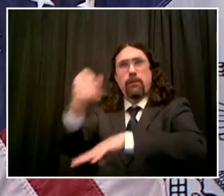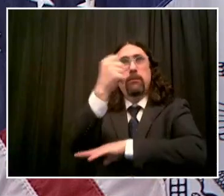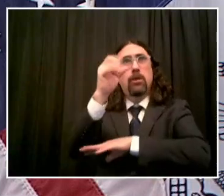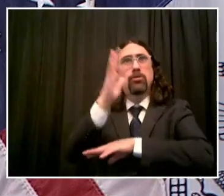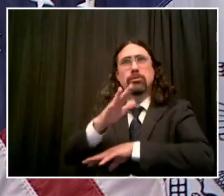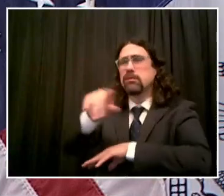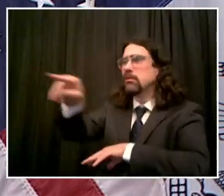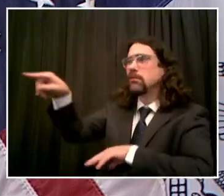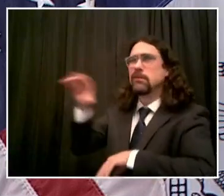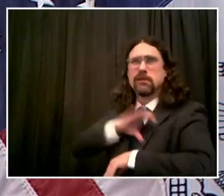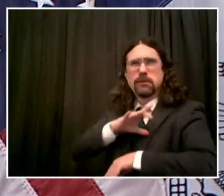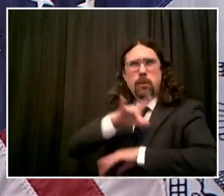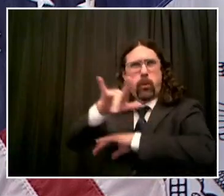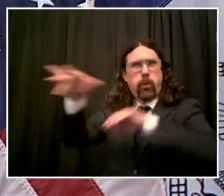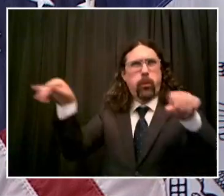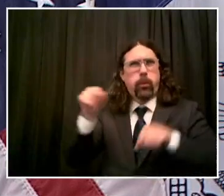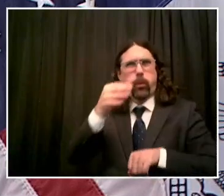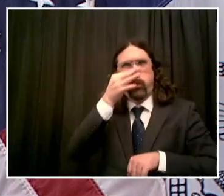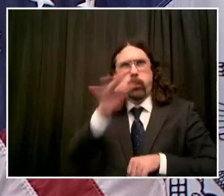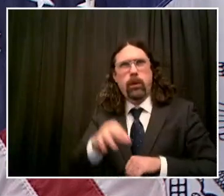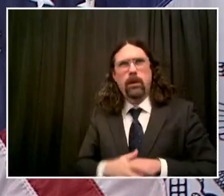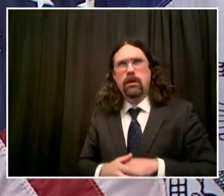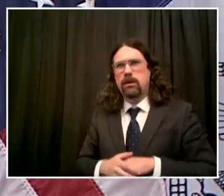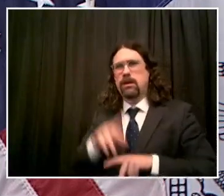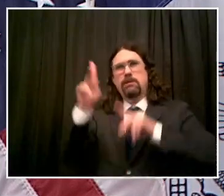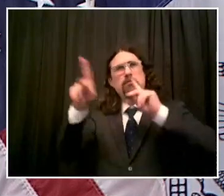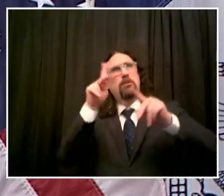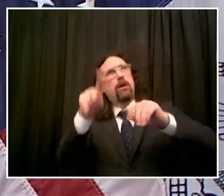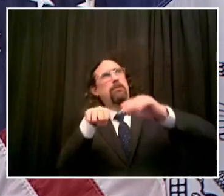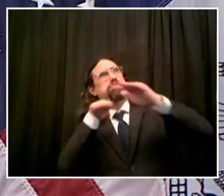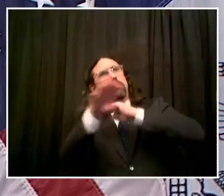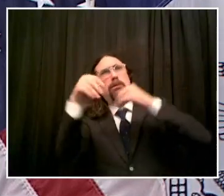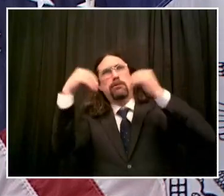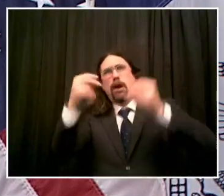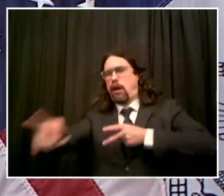FOR MULTIPLE SIDES -- WE'RE NOT DOING THIRDLY KATIE.